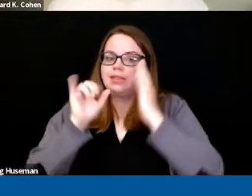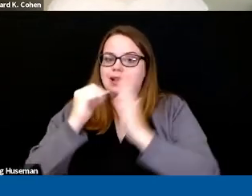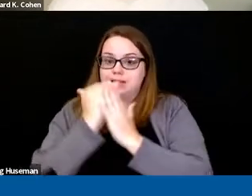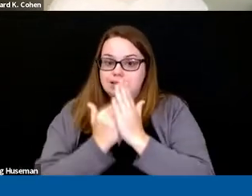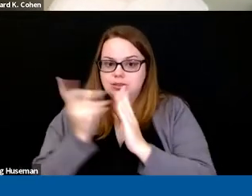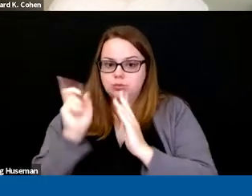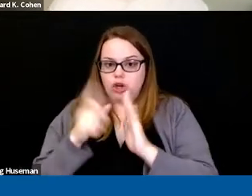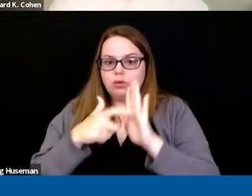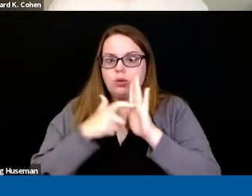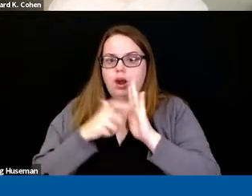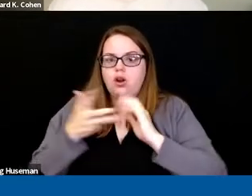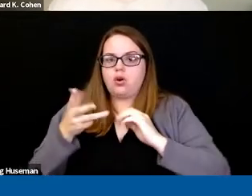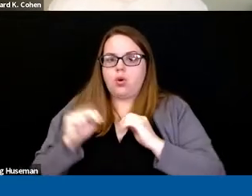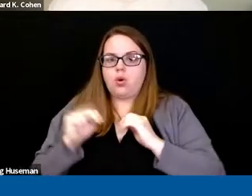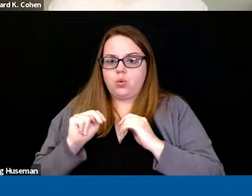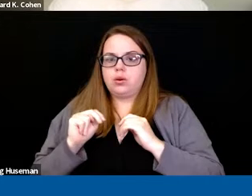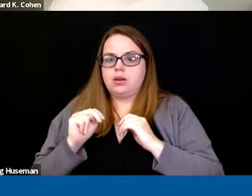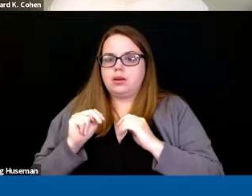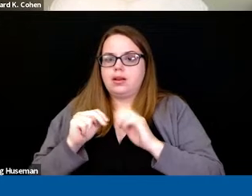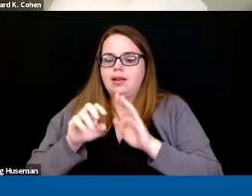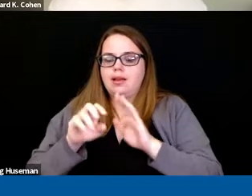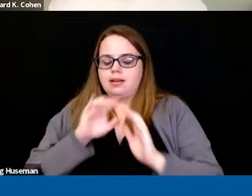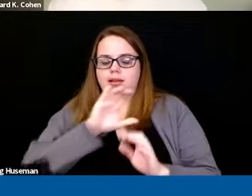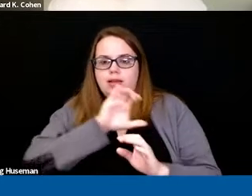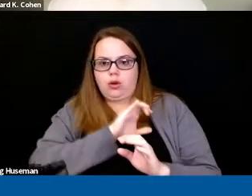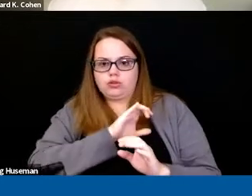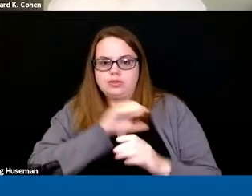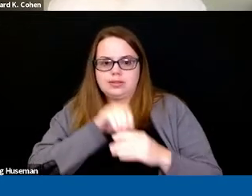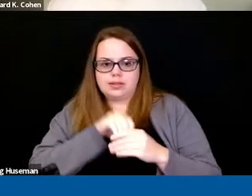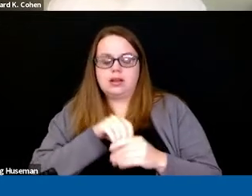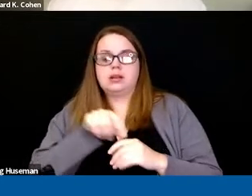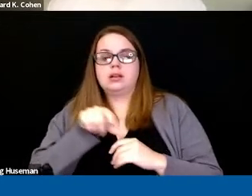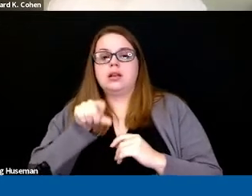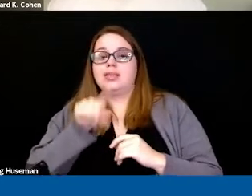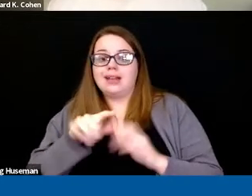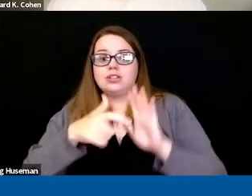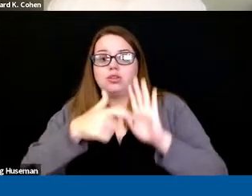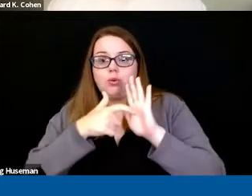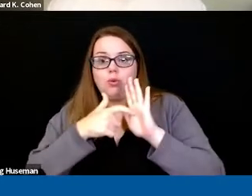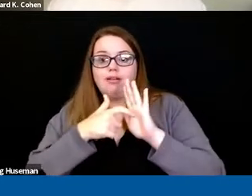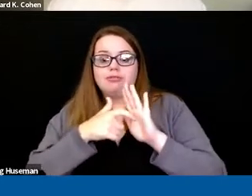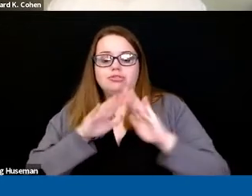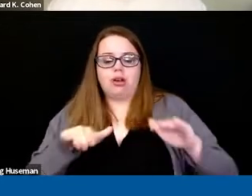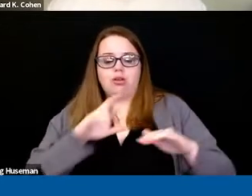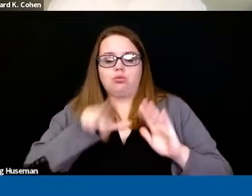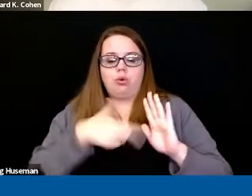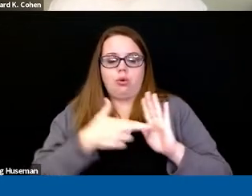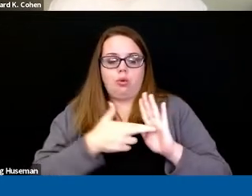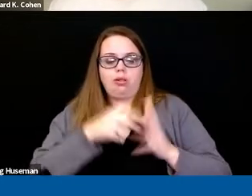in this section of Required Owned Elements of the characteristics table. Essentially, these are the required child role elements for this role.